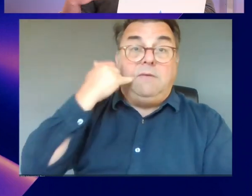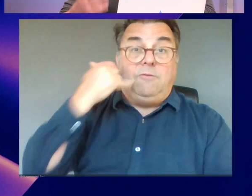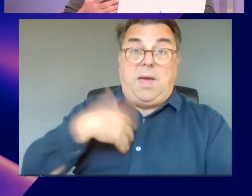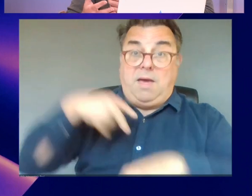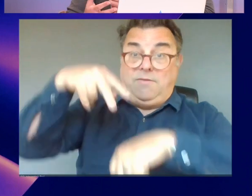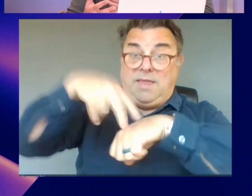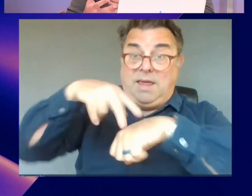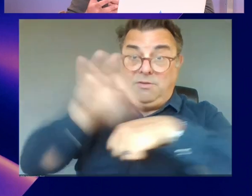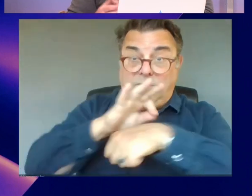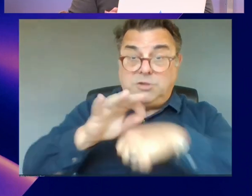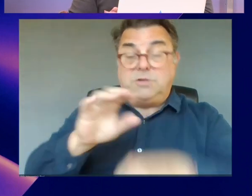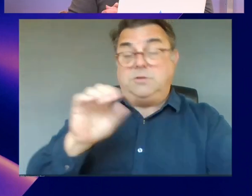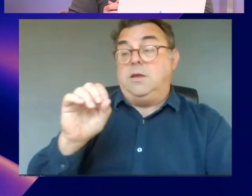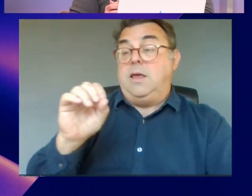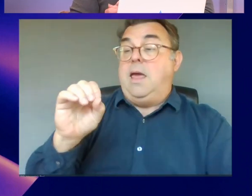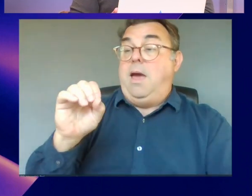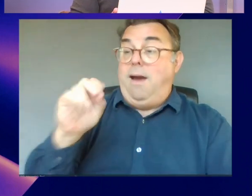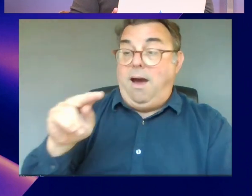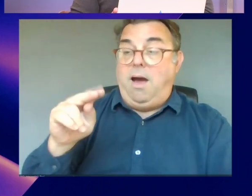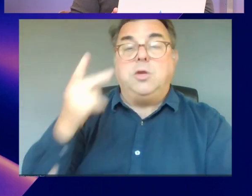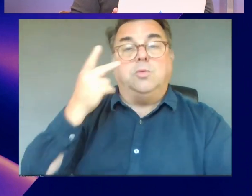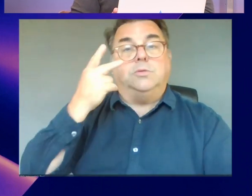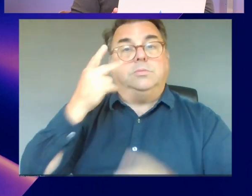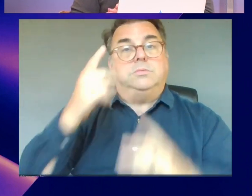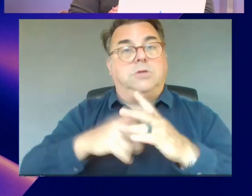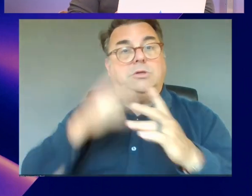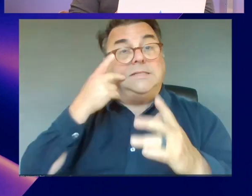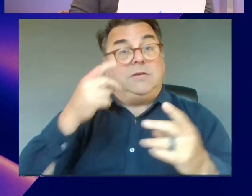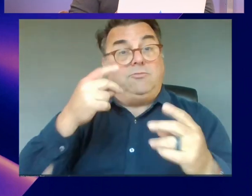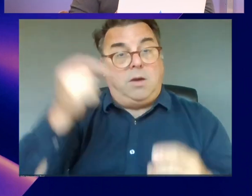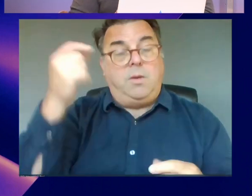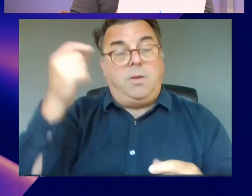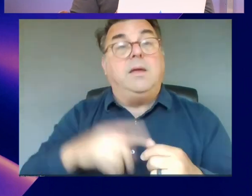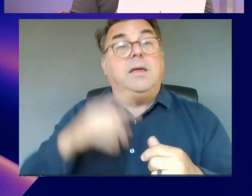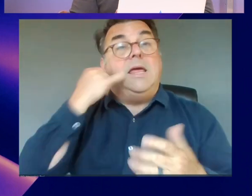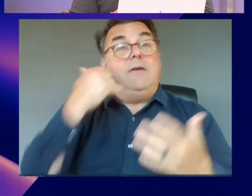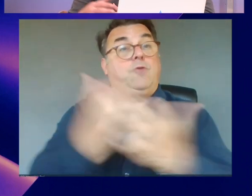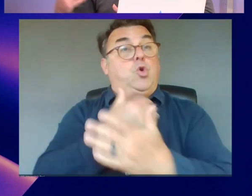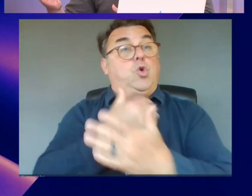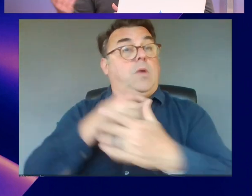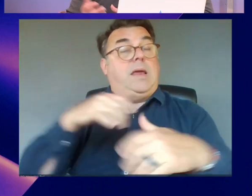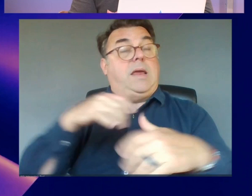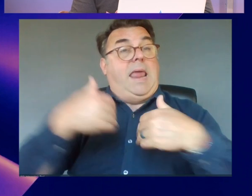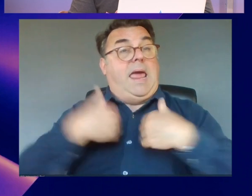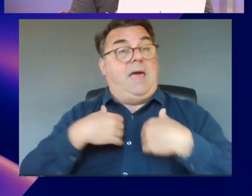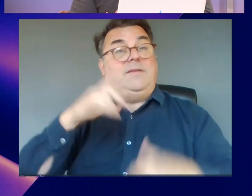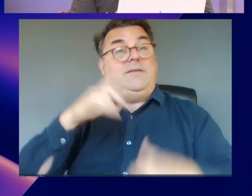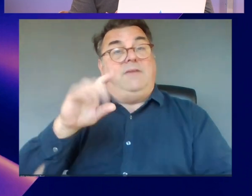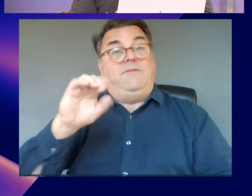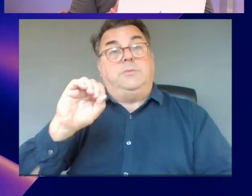and you'll start seeing this immediately. For folks who are new to DevOps Guru, we'll be providing links through PR,